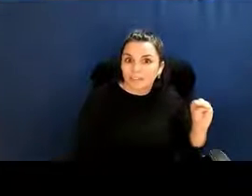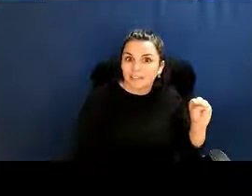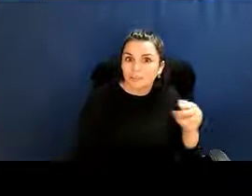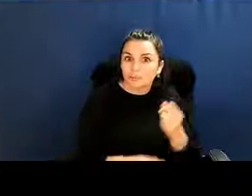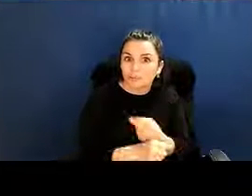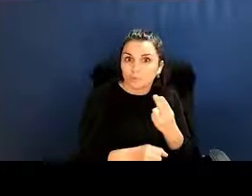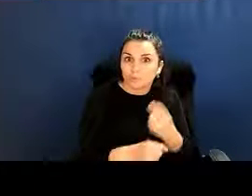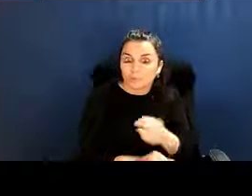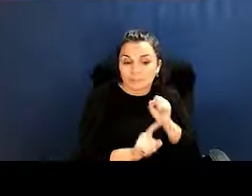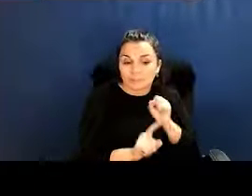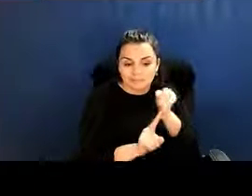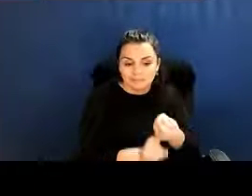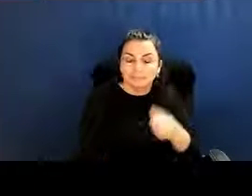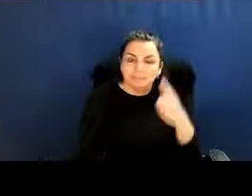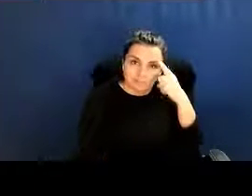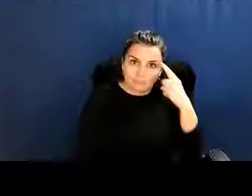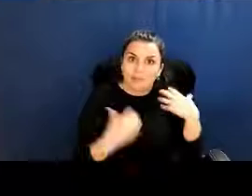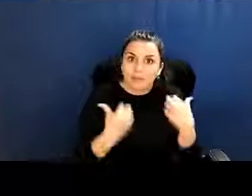is commensurate with the anticipated risk.